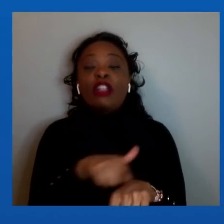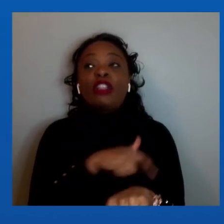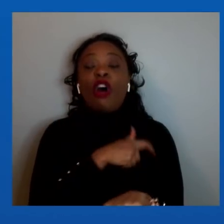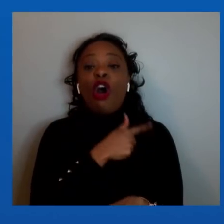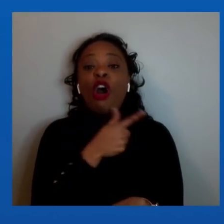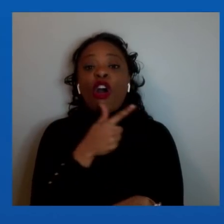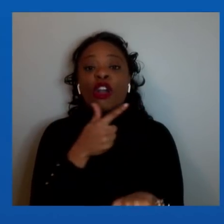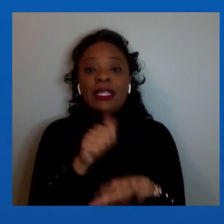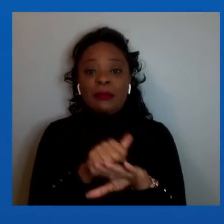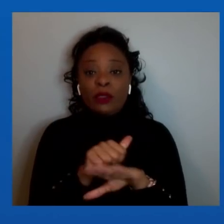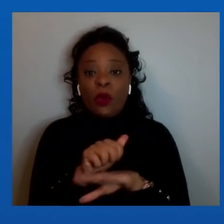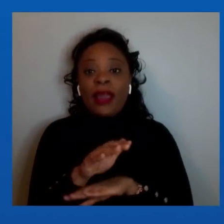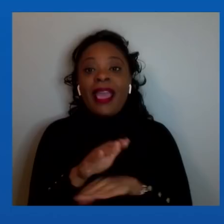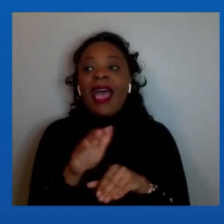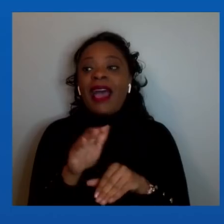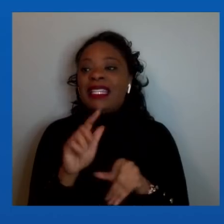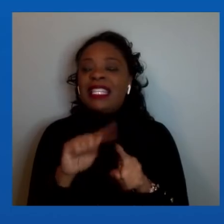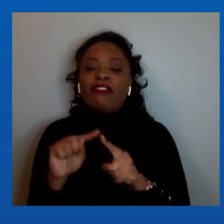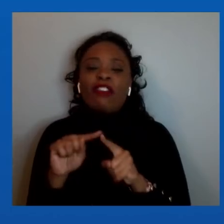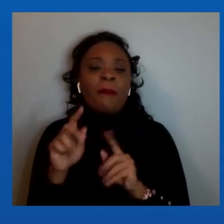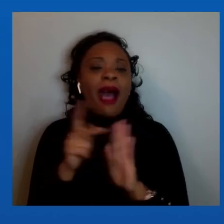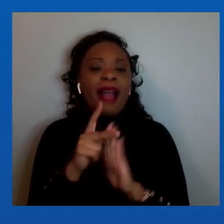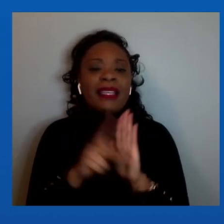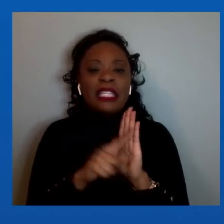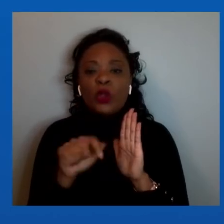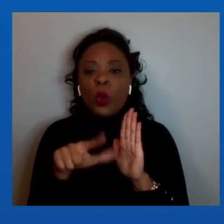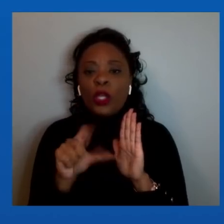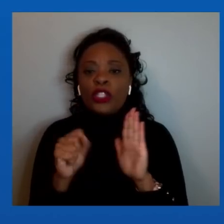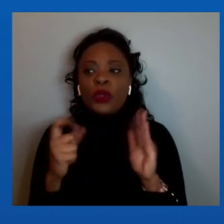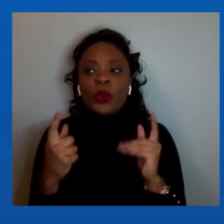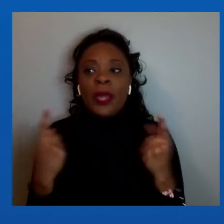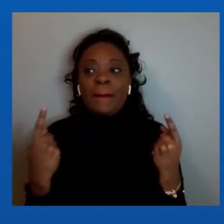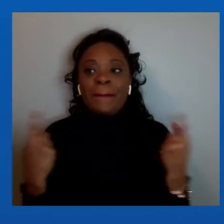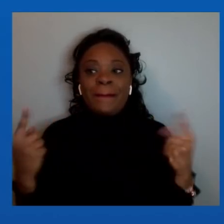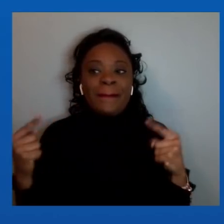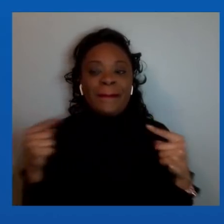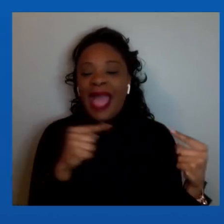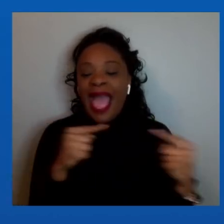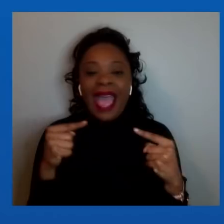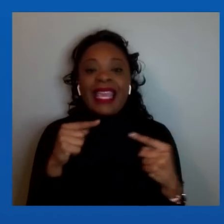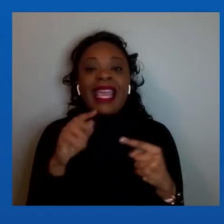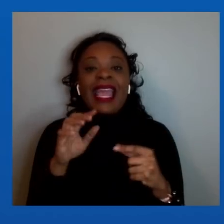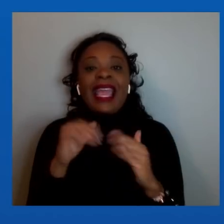an array of policy tools to combat inequality and diminish economic security.